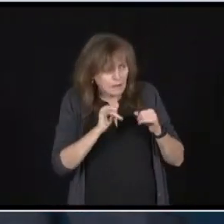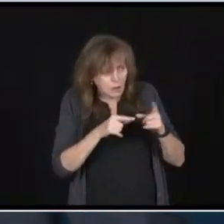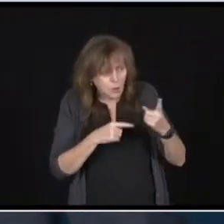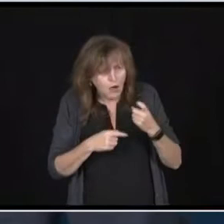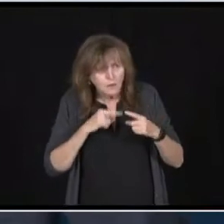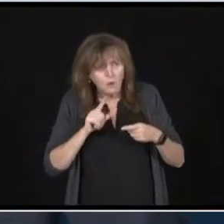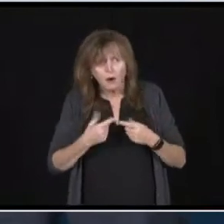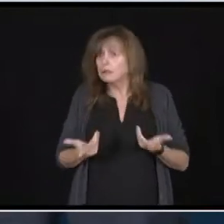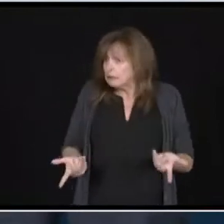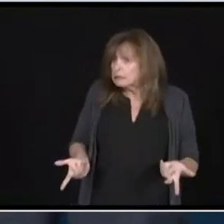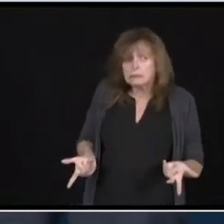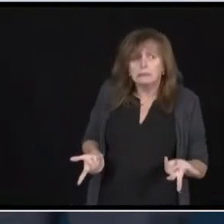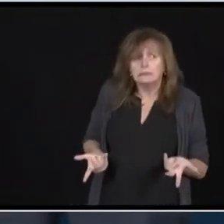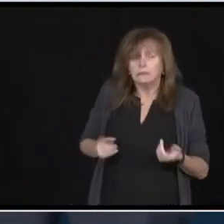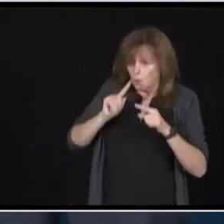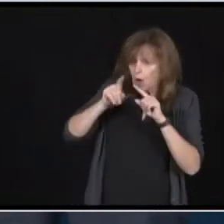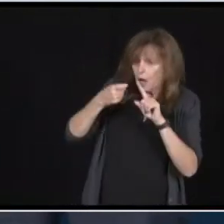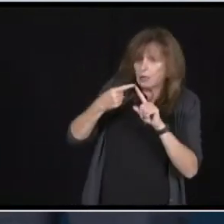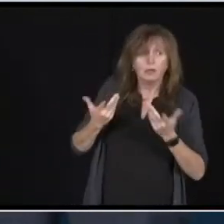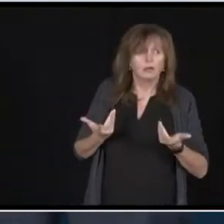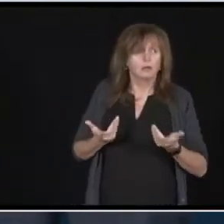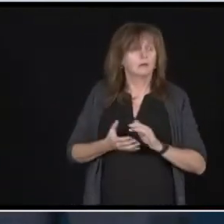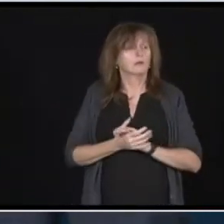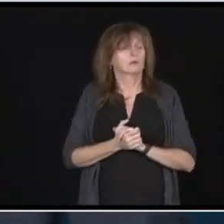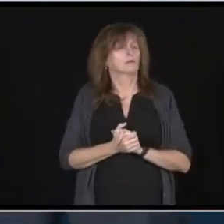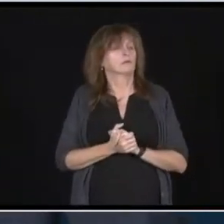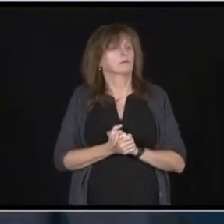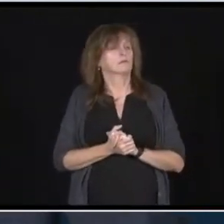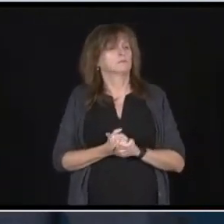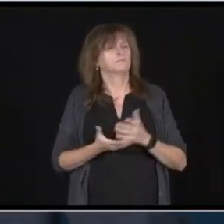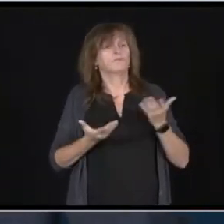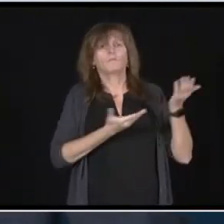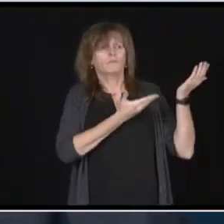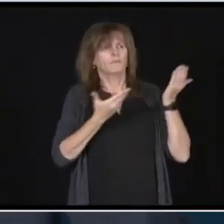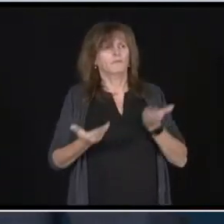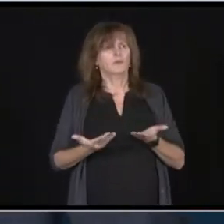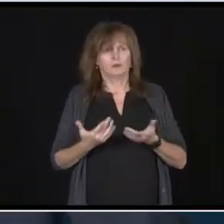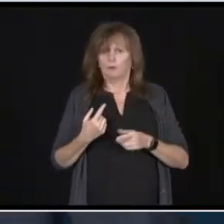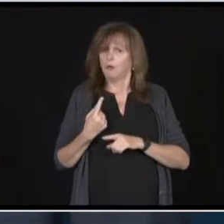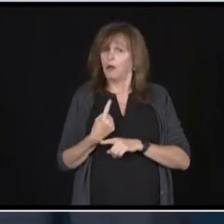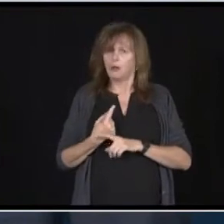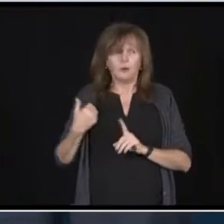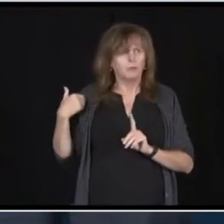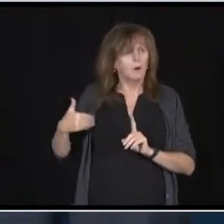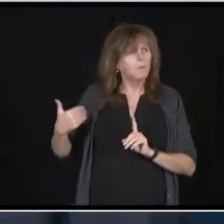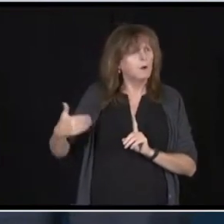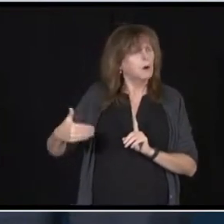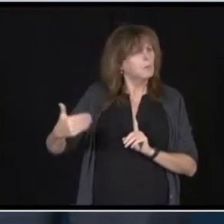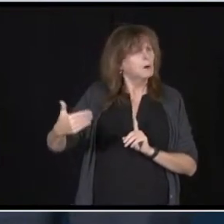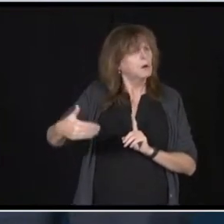When can people expect to be able to go into the pharmacy not have a problem finding a flu shot?